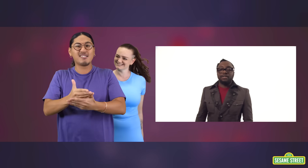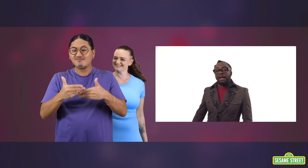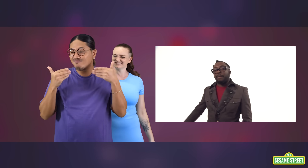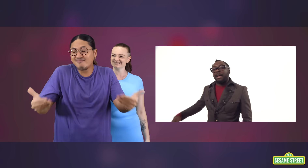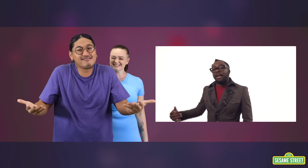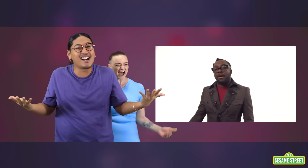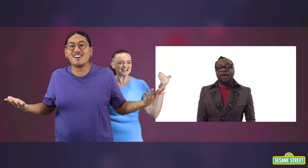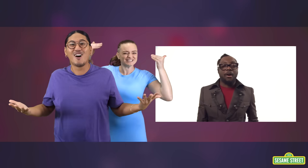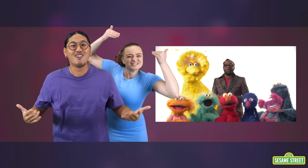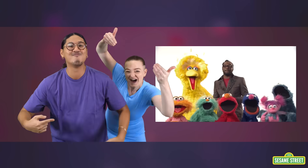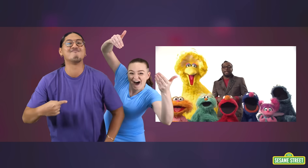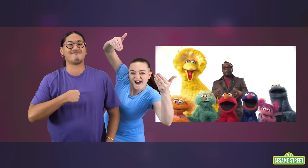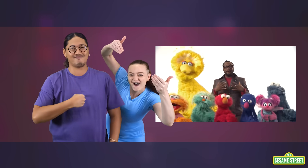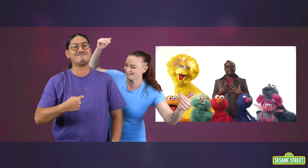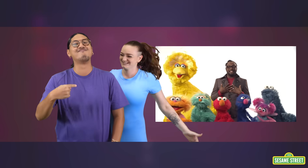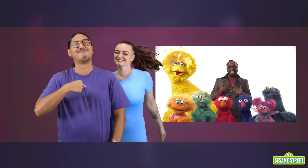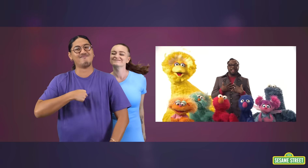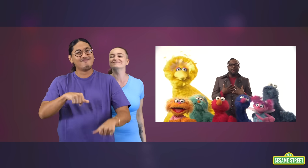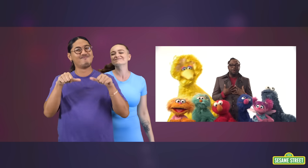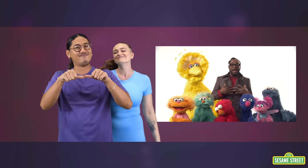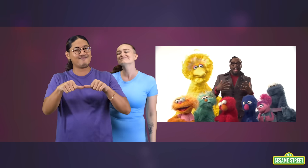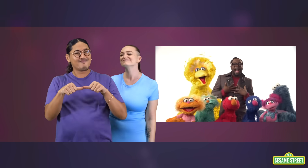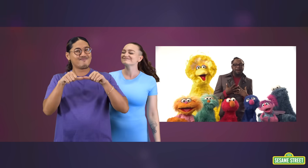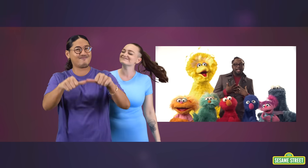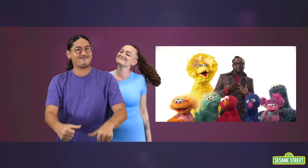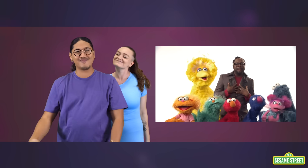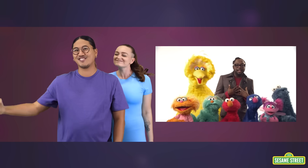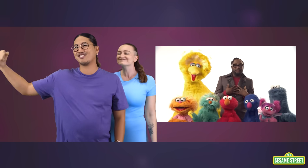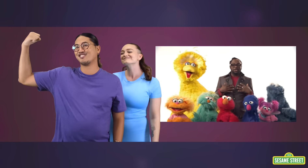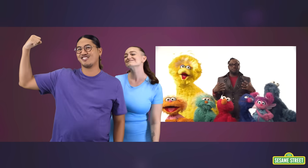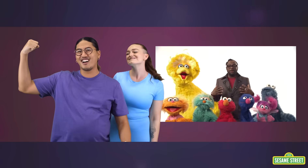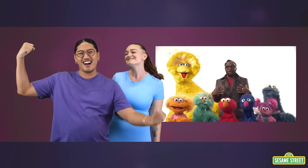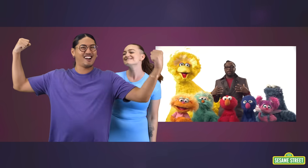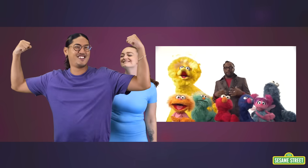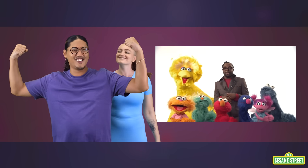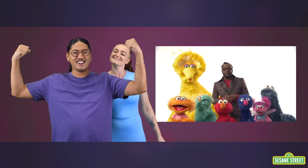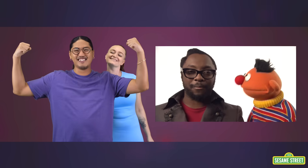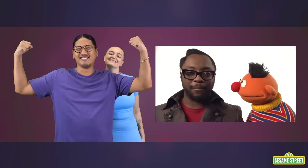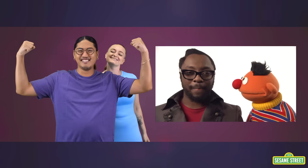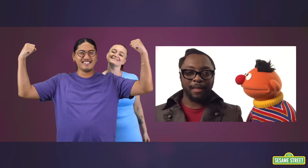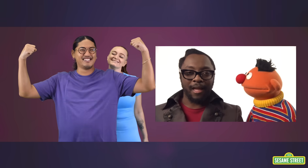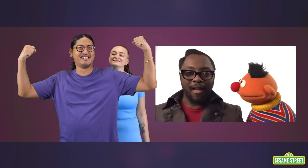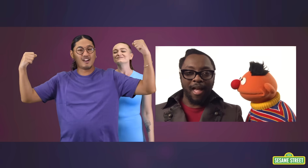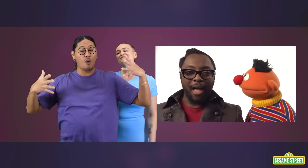Never gonna stop, gotta go Go Because I know I'll keep getting stronger